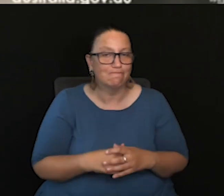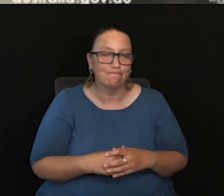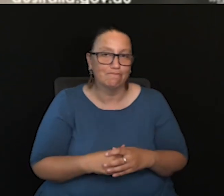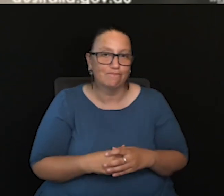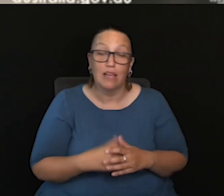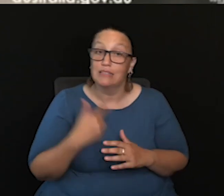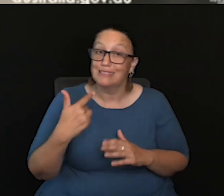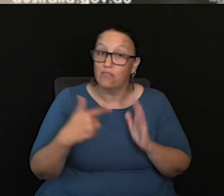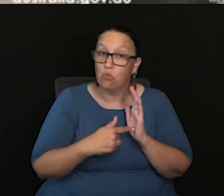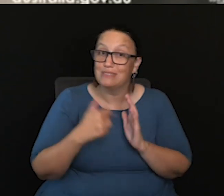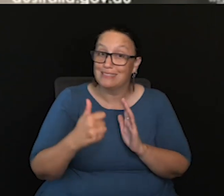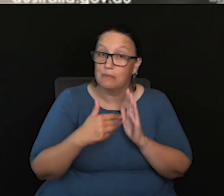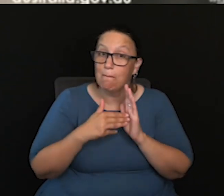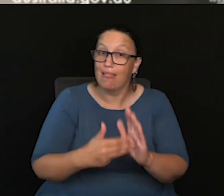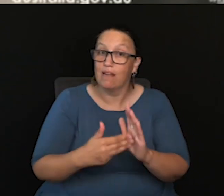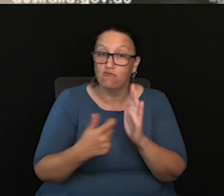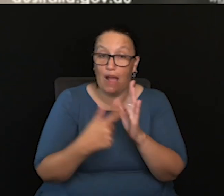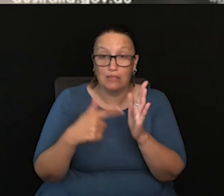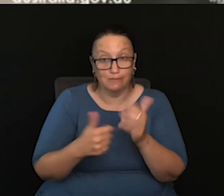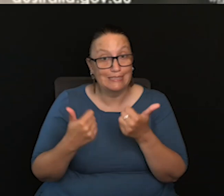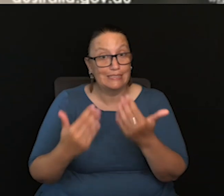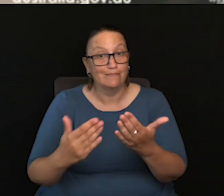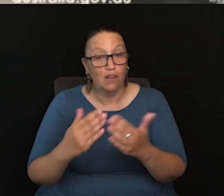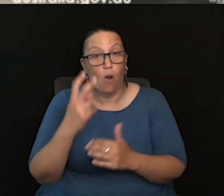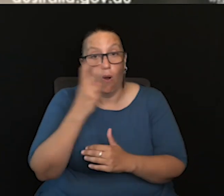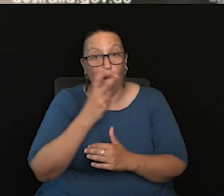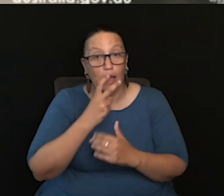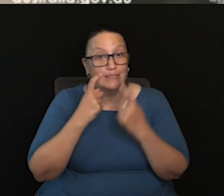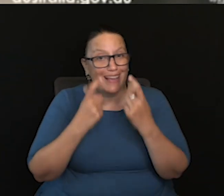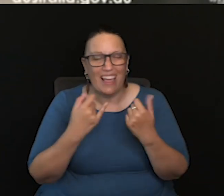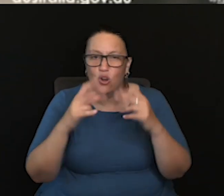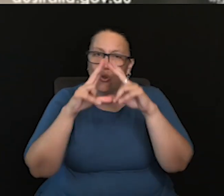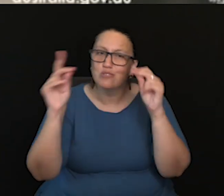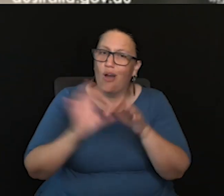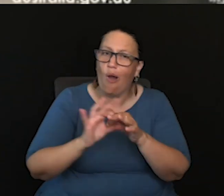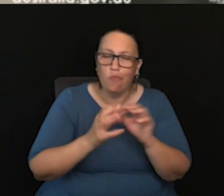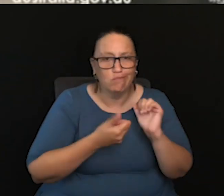of which 7.6 million have gone to aged care continuously and consistently